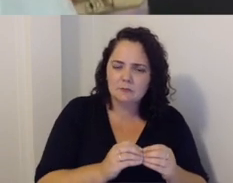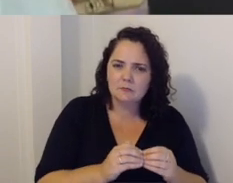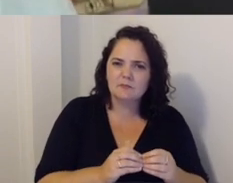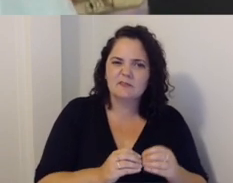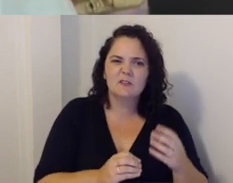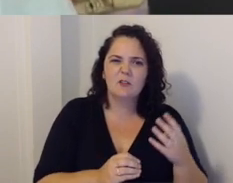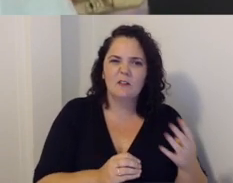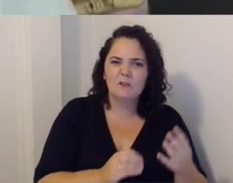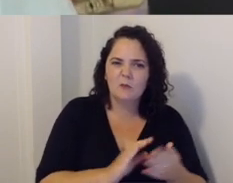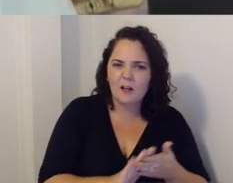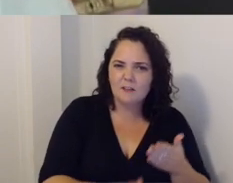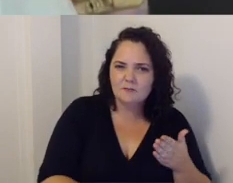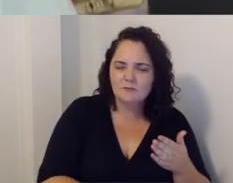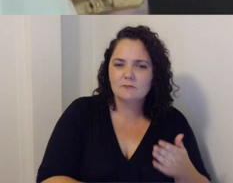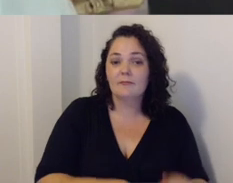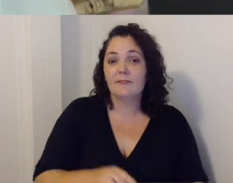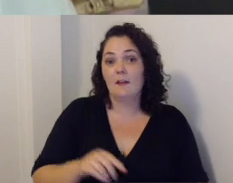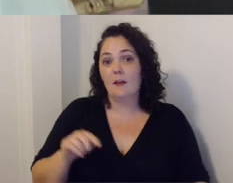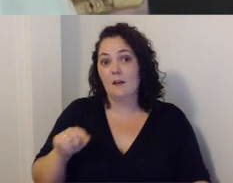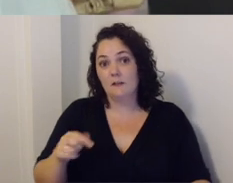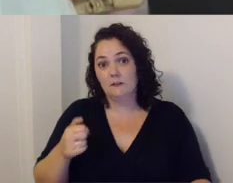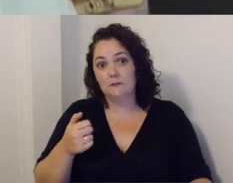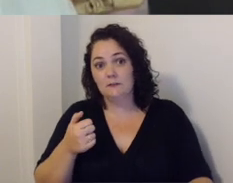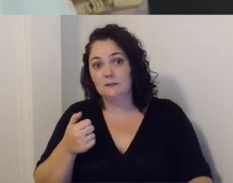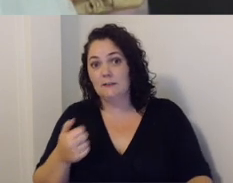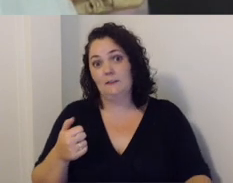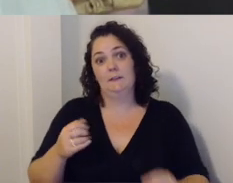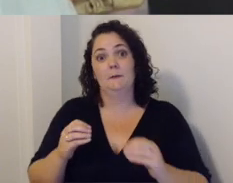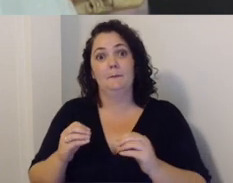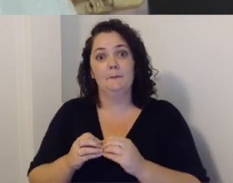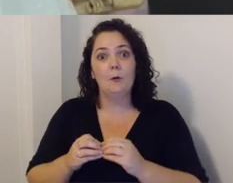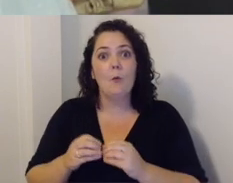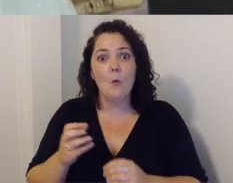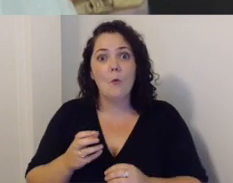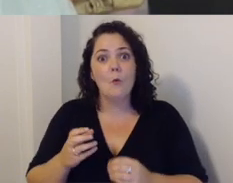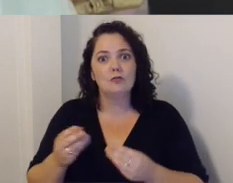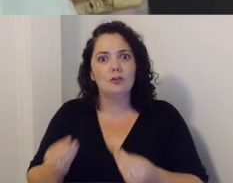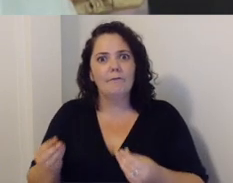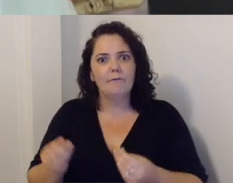get an even softer pencil a 4B, a 6B, an 8B that'll put more graphite down on your drawing but yes if